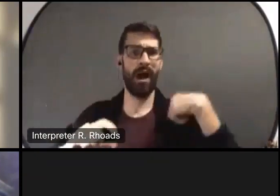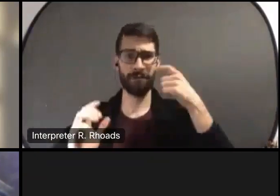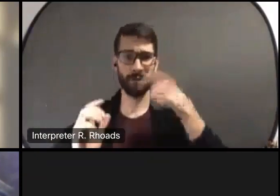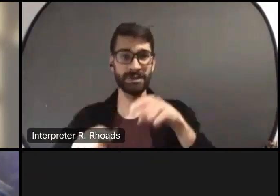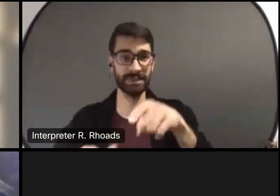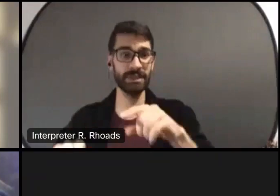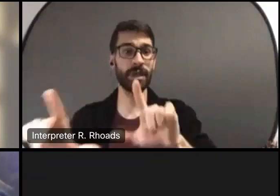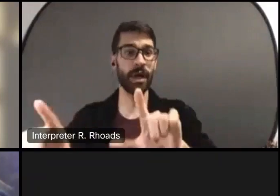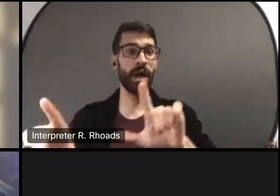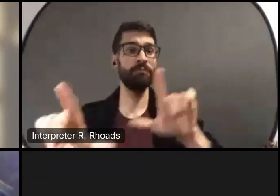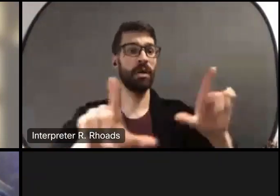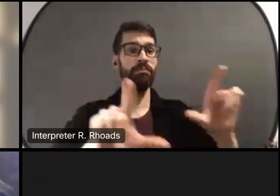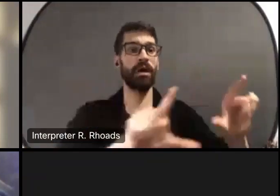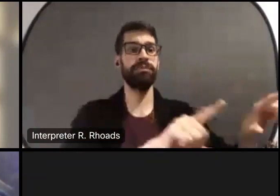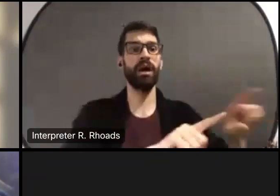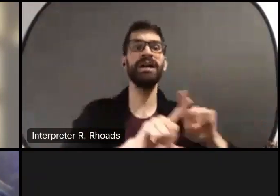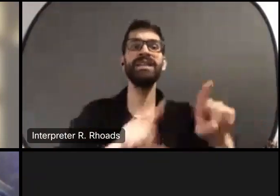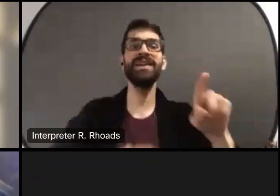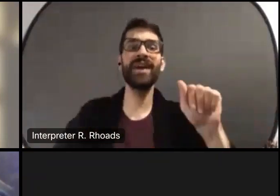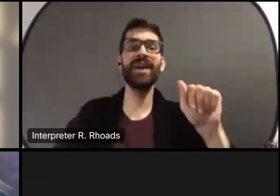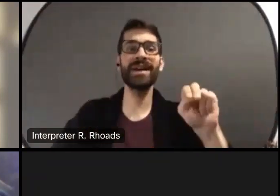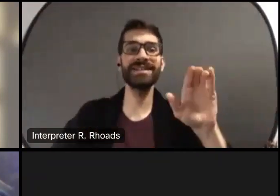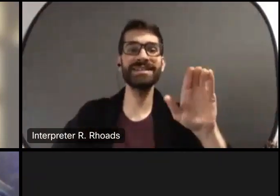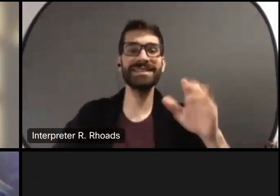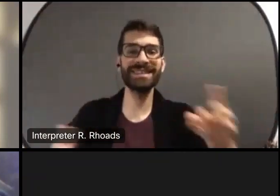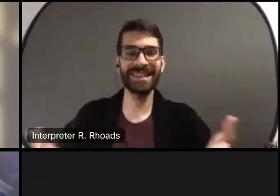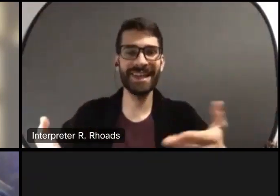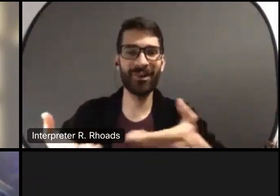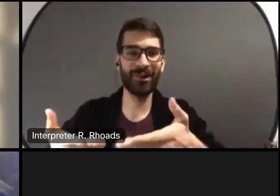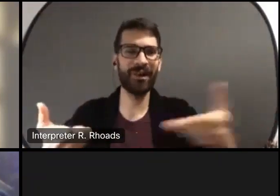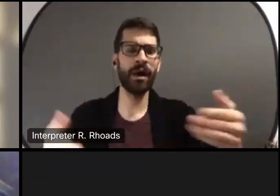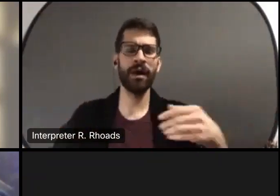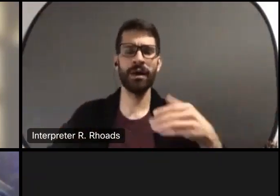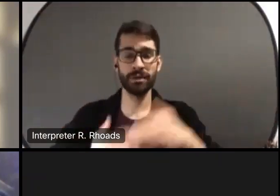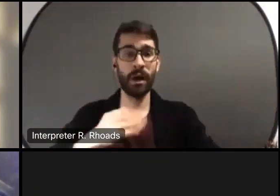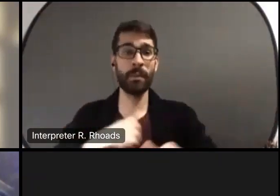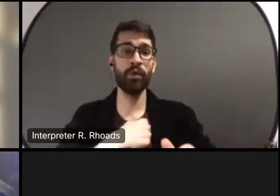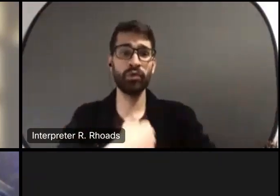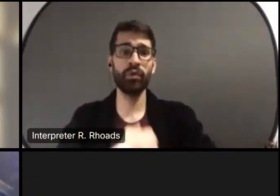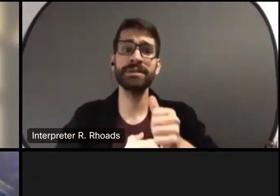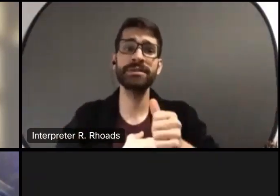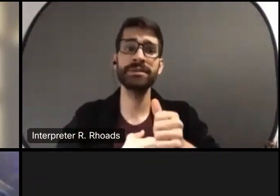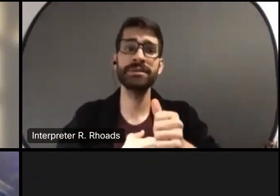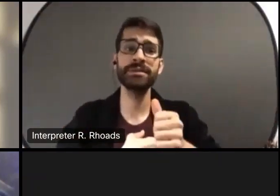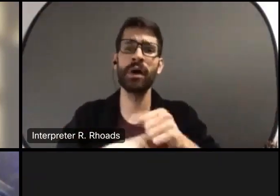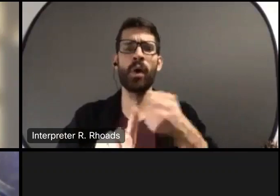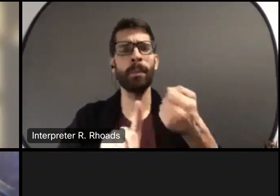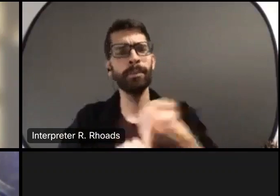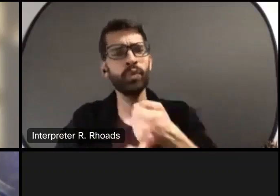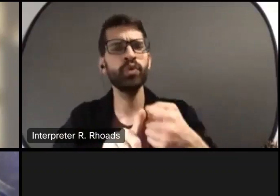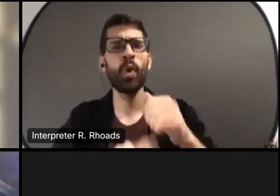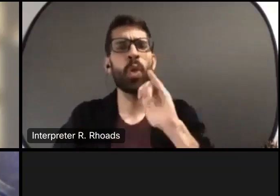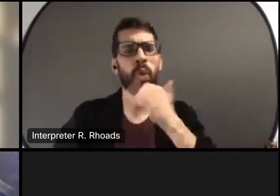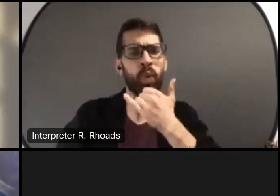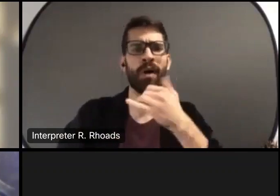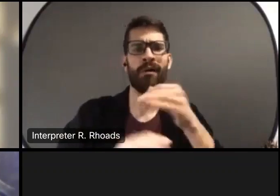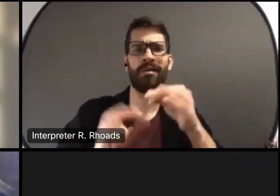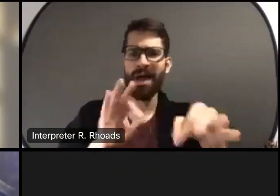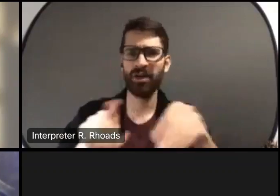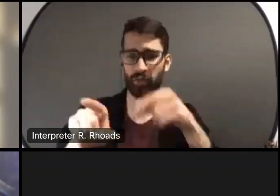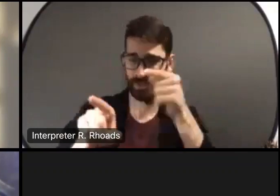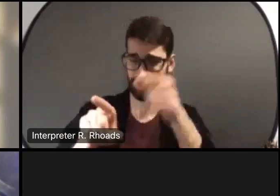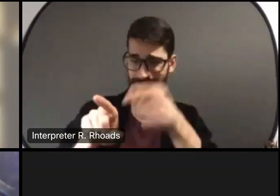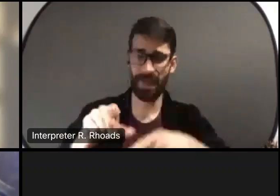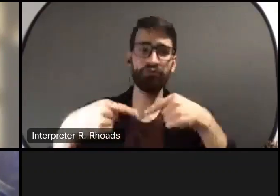ANCs, there have been some threats and abusive language used during these meetings within the